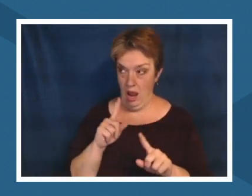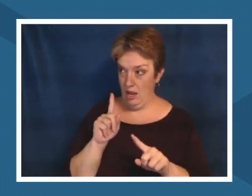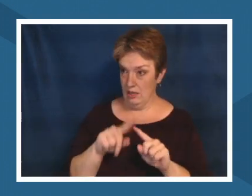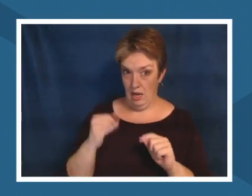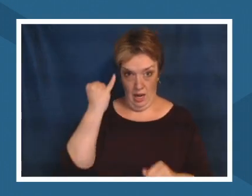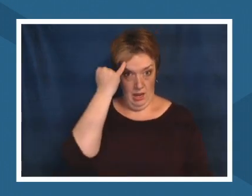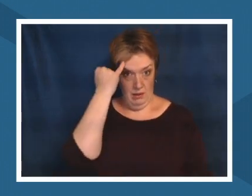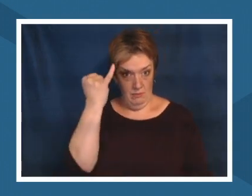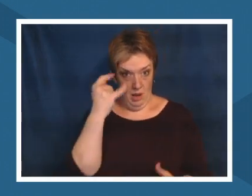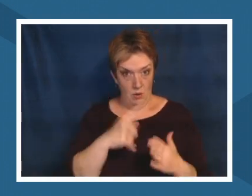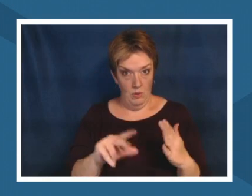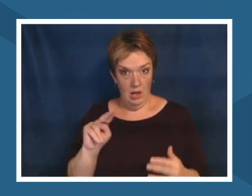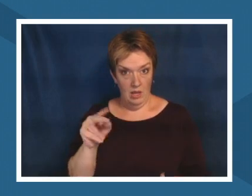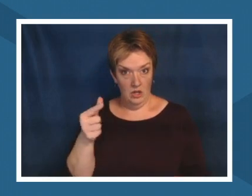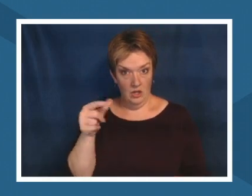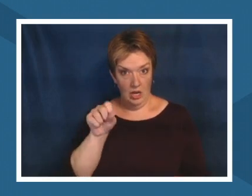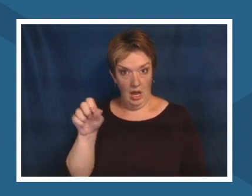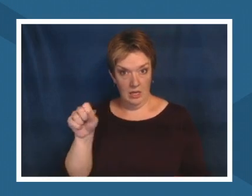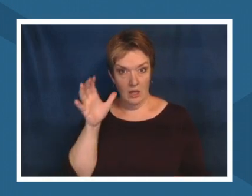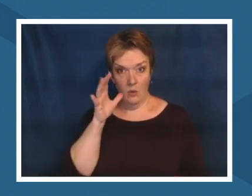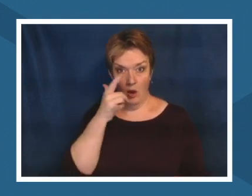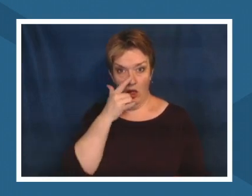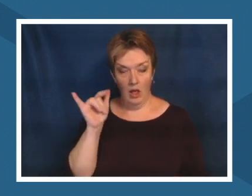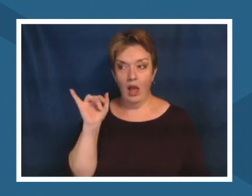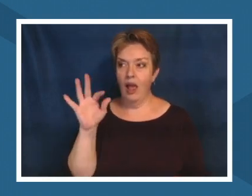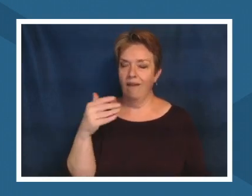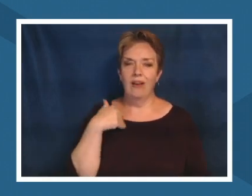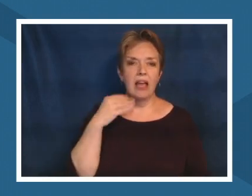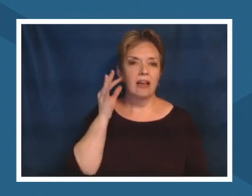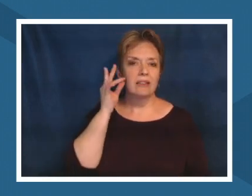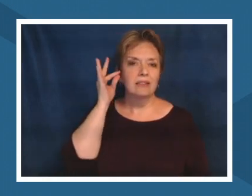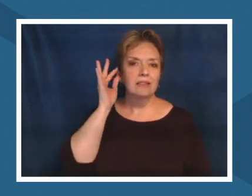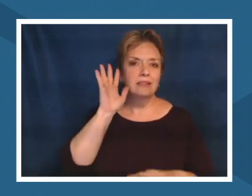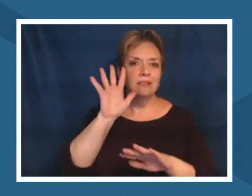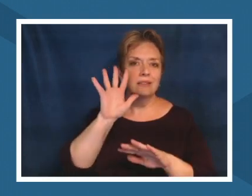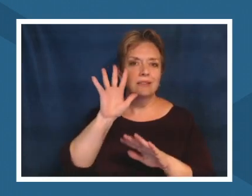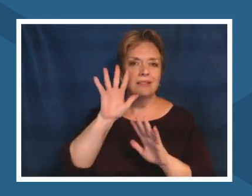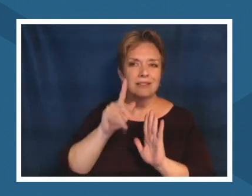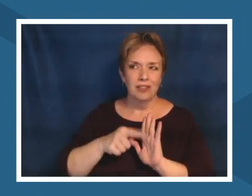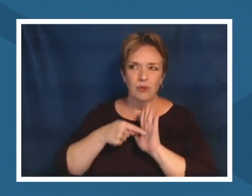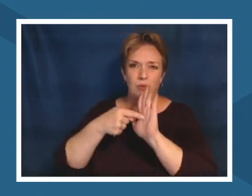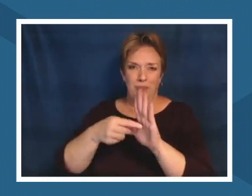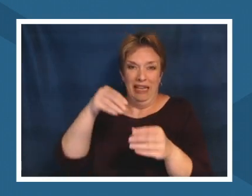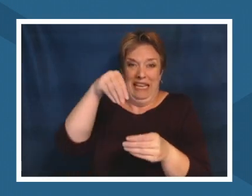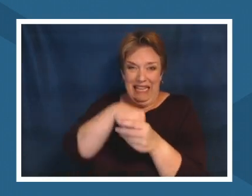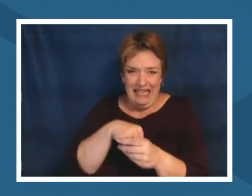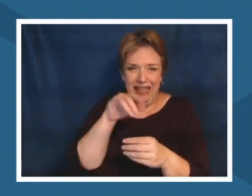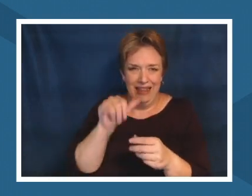look like if there was indigenous representation within the standard